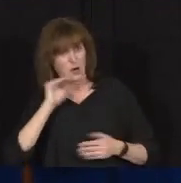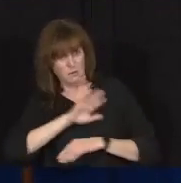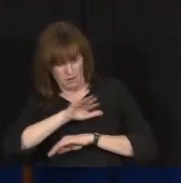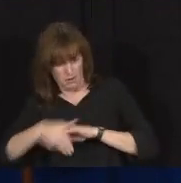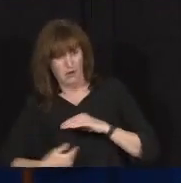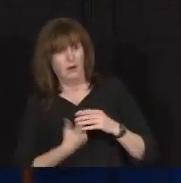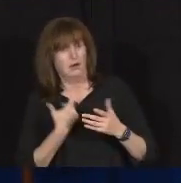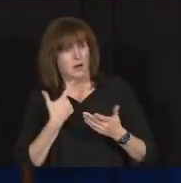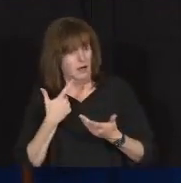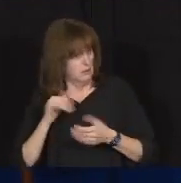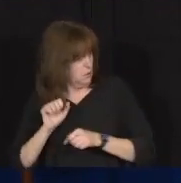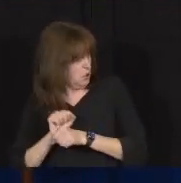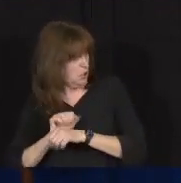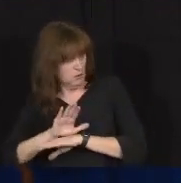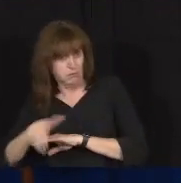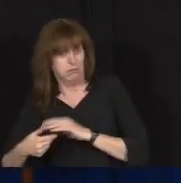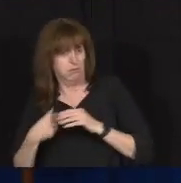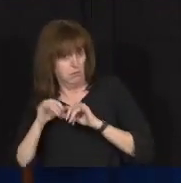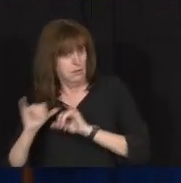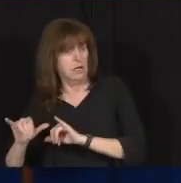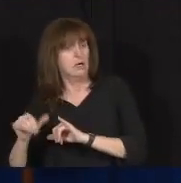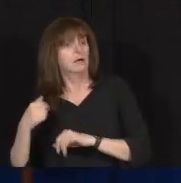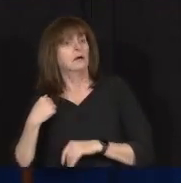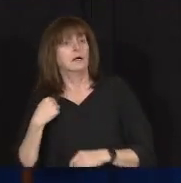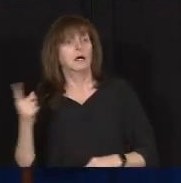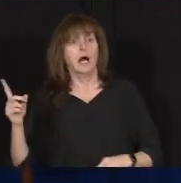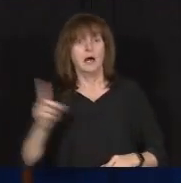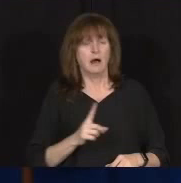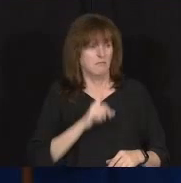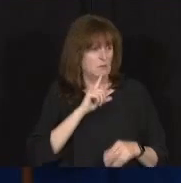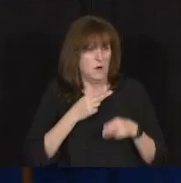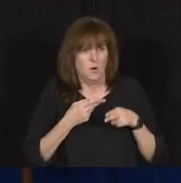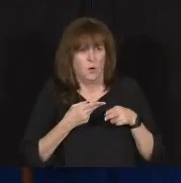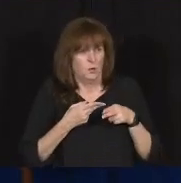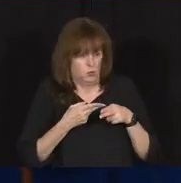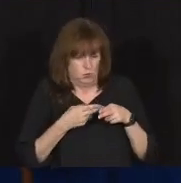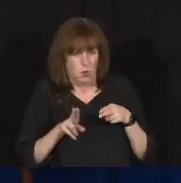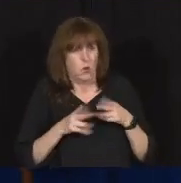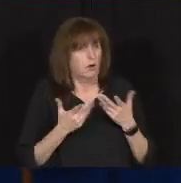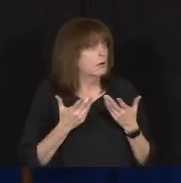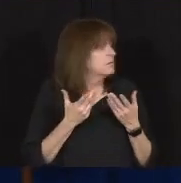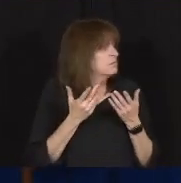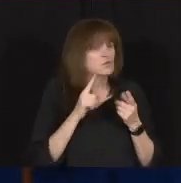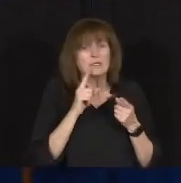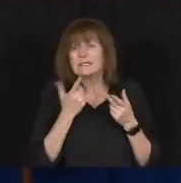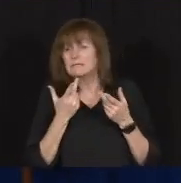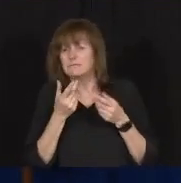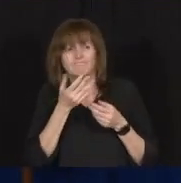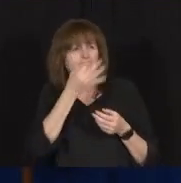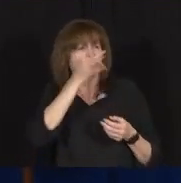with a small group o f people and w e do social distancing